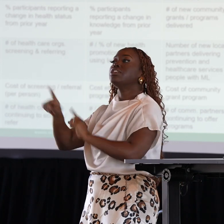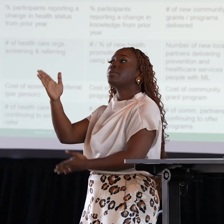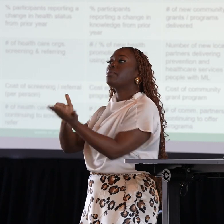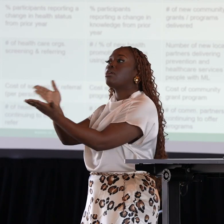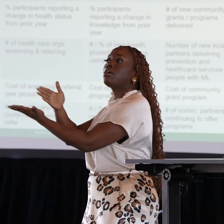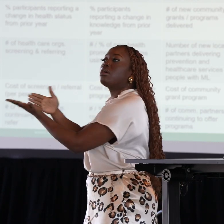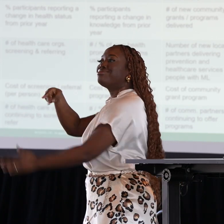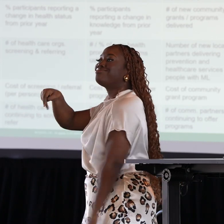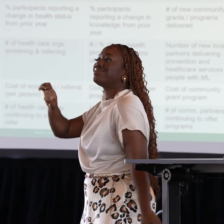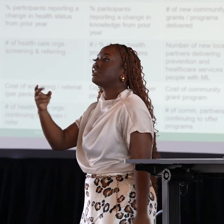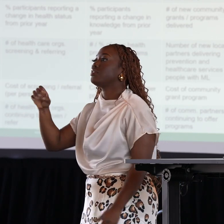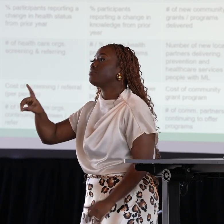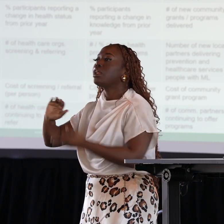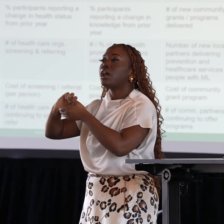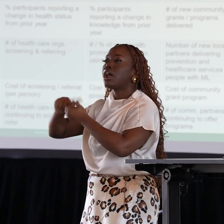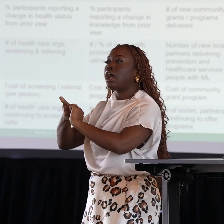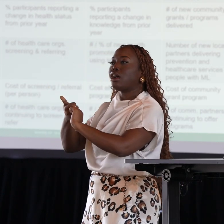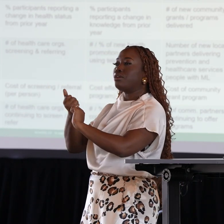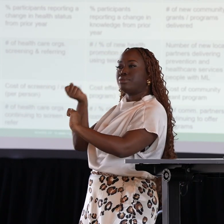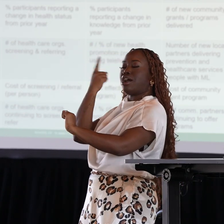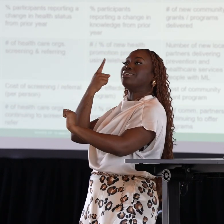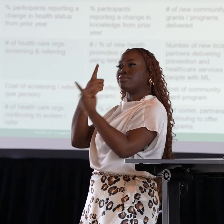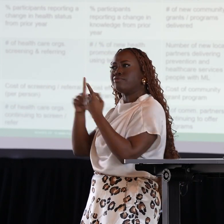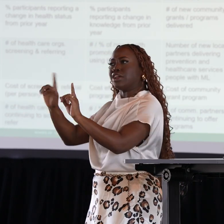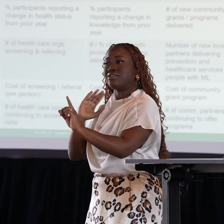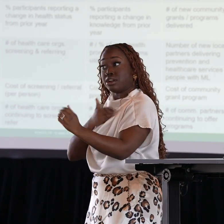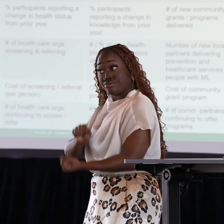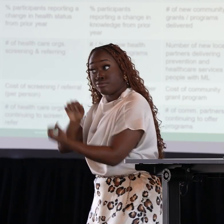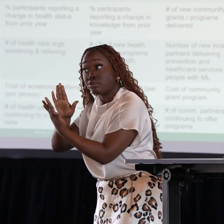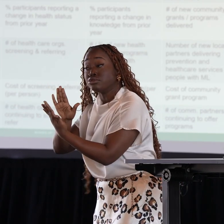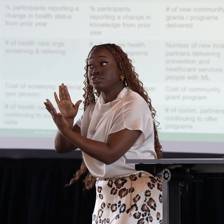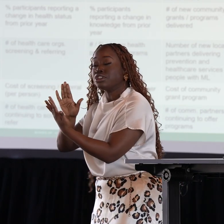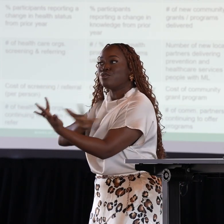understand how effective are our approaches at reaching different